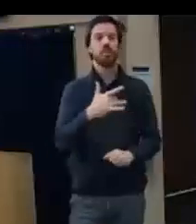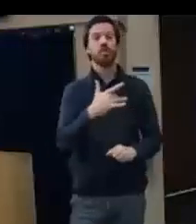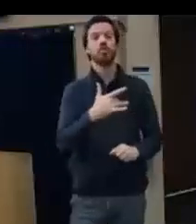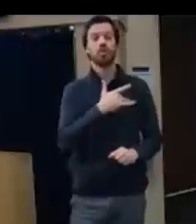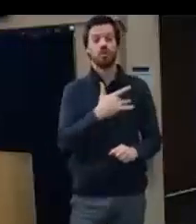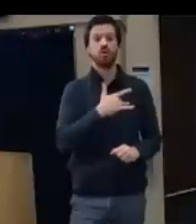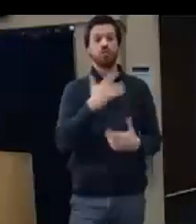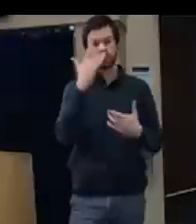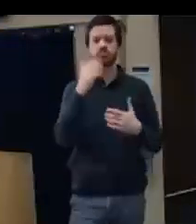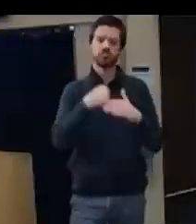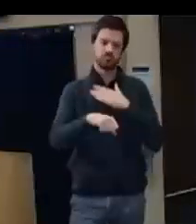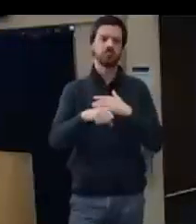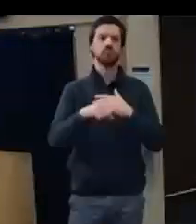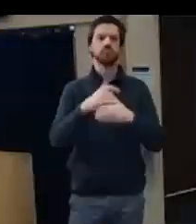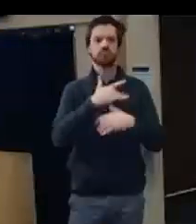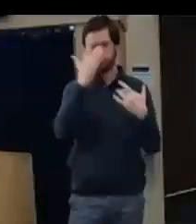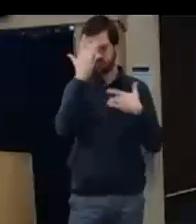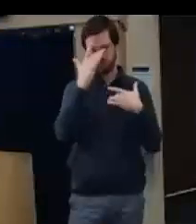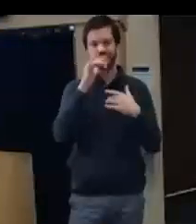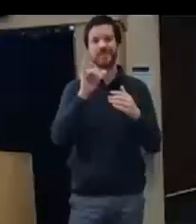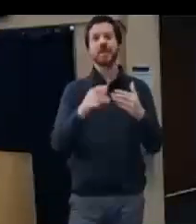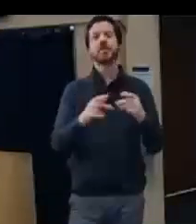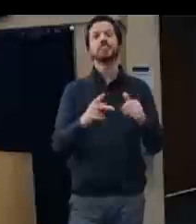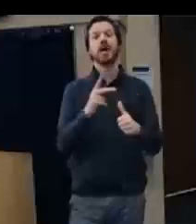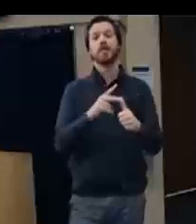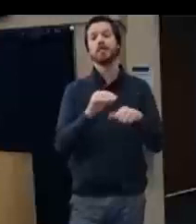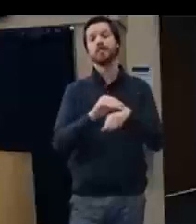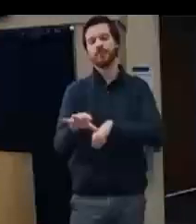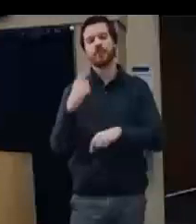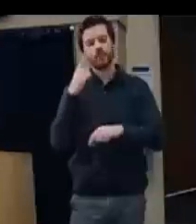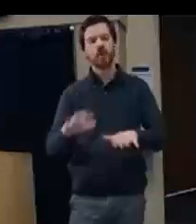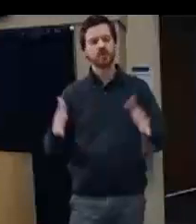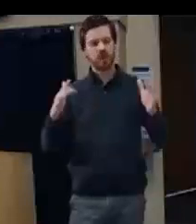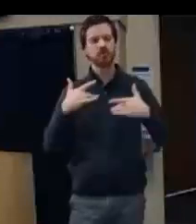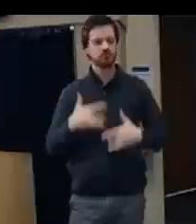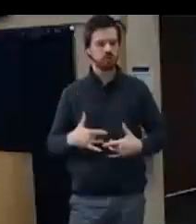contributing factor to anxiety or depressed mood difficulty coping with congenital heart disease